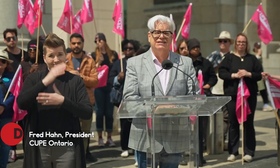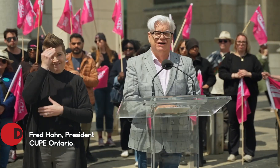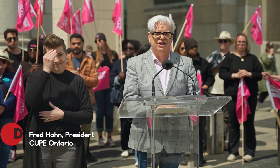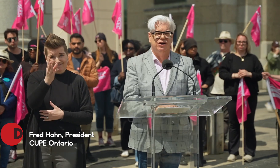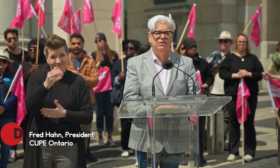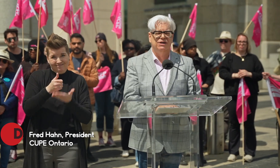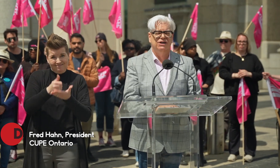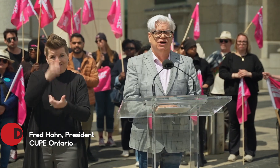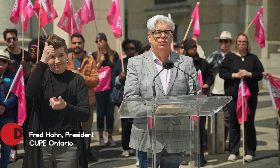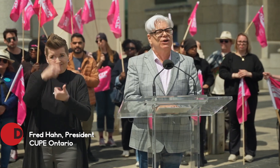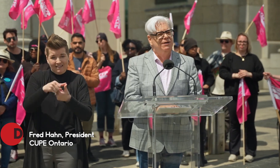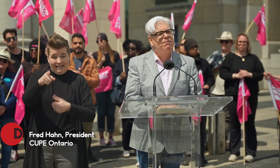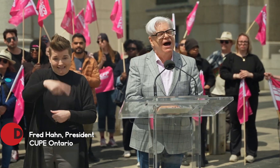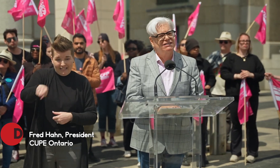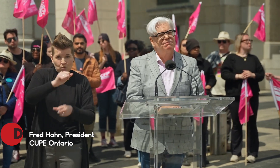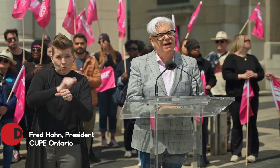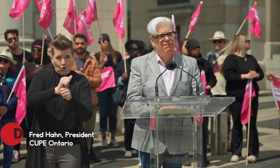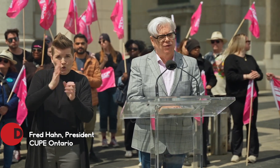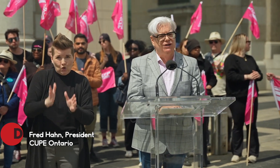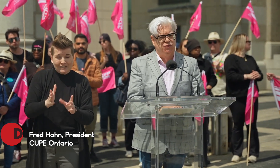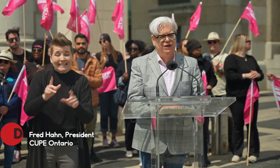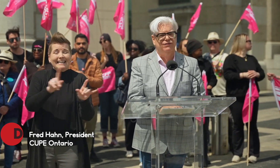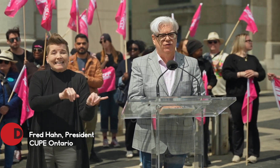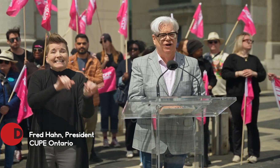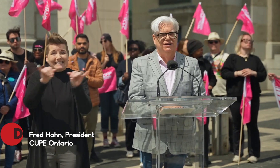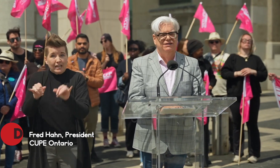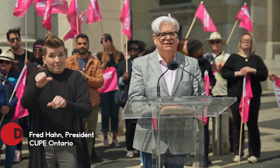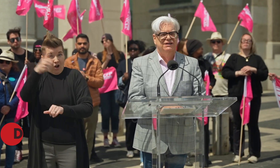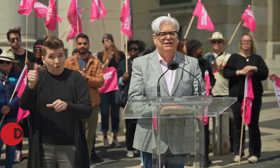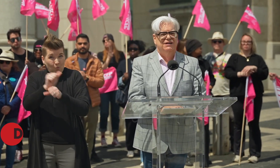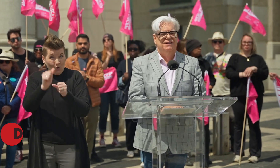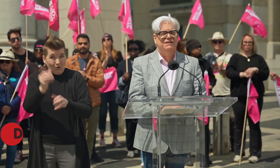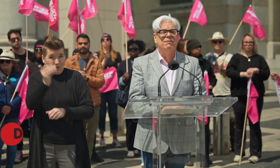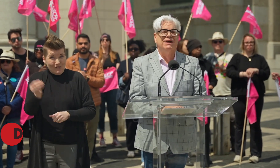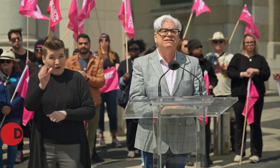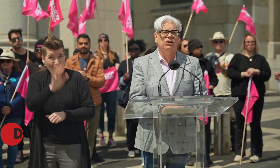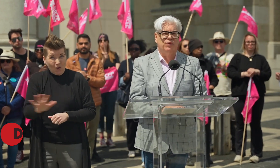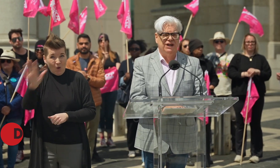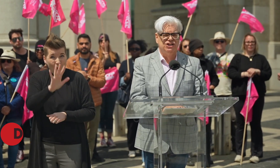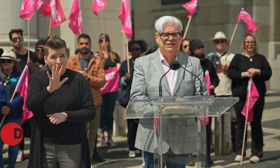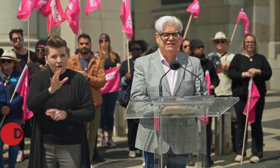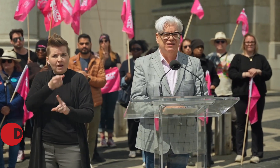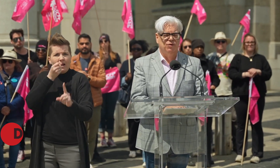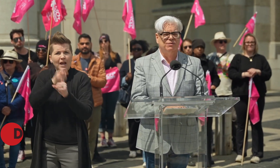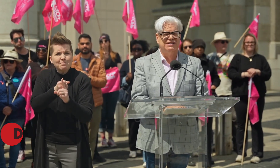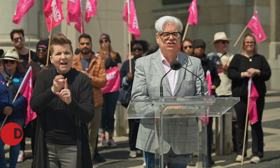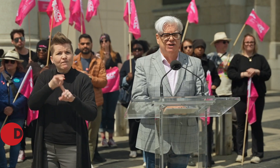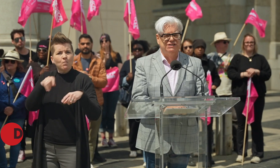I'll start by reminding us all that these workers, like all public sector